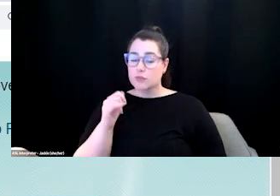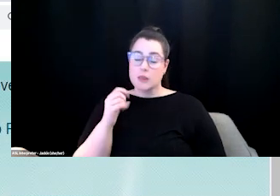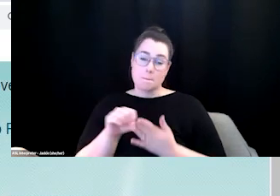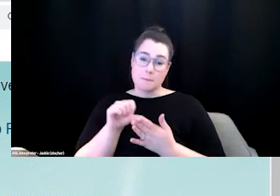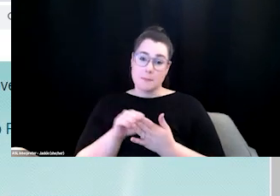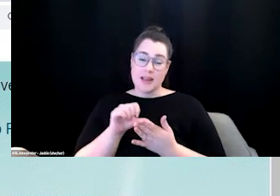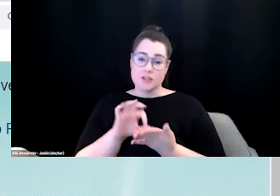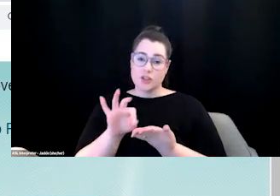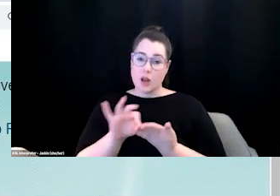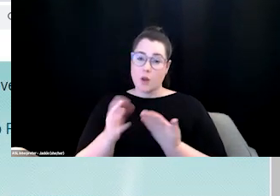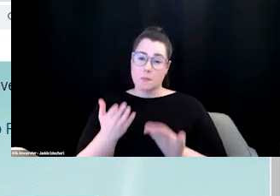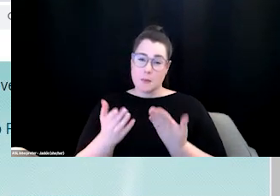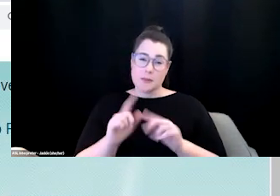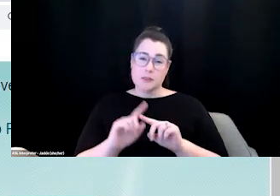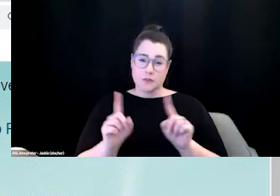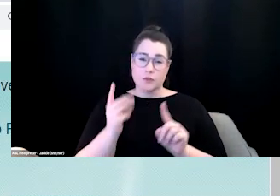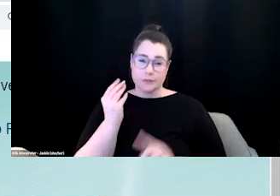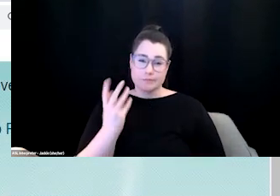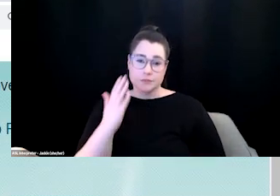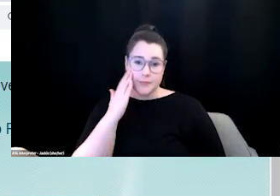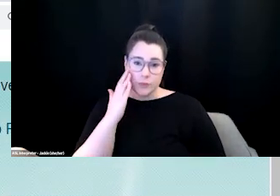So just make sure that is checked.